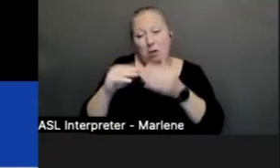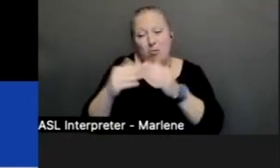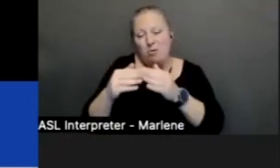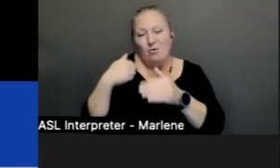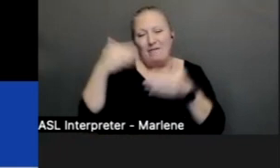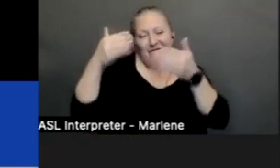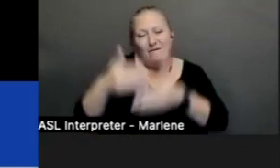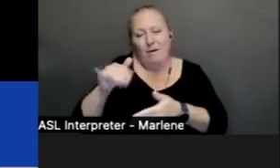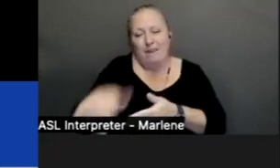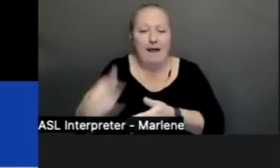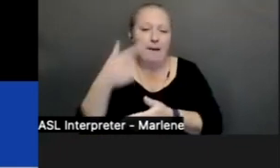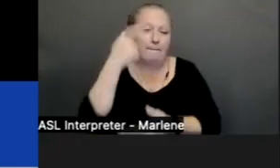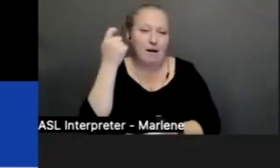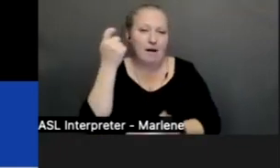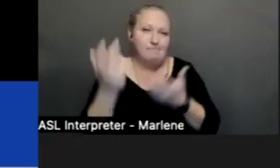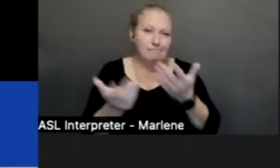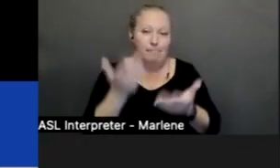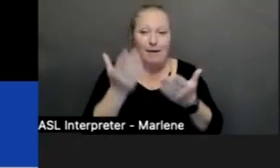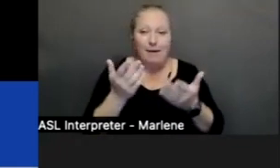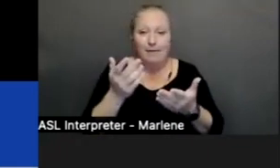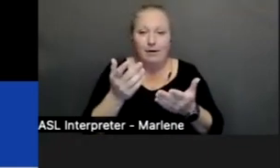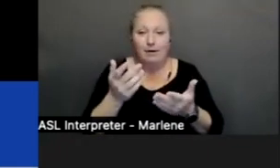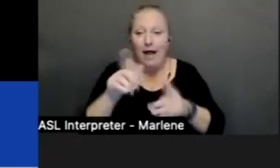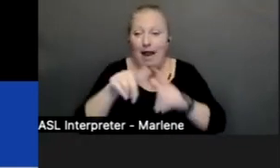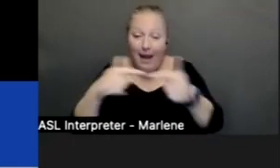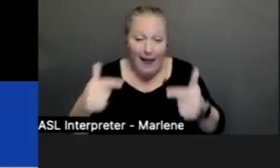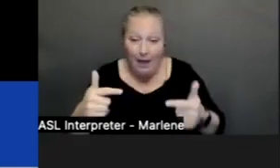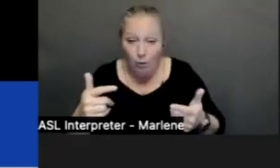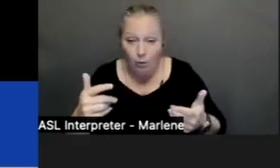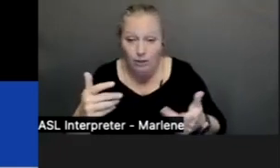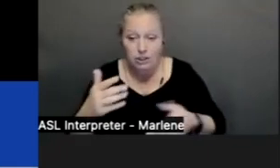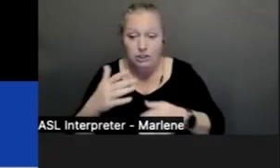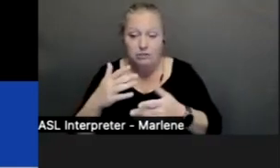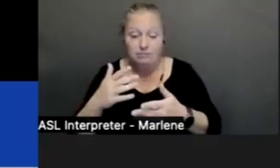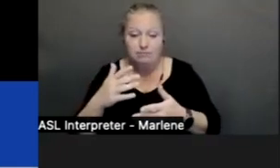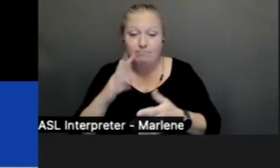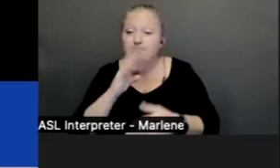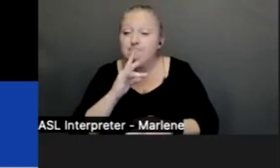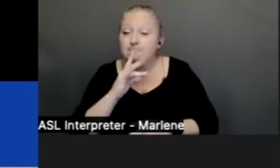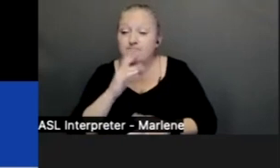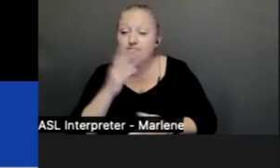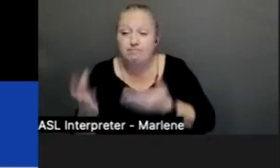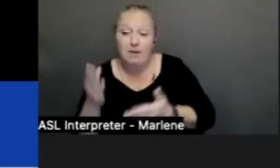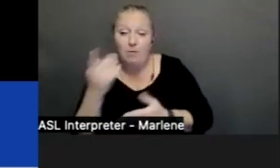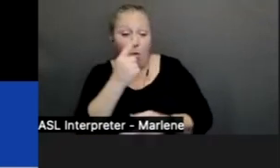maybe because there's a predominant language there that is spoken that maybe one organization really